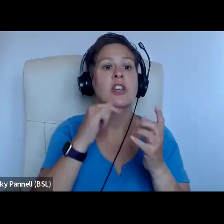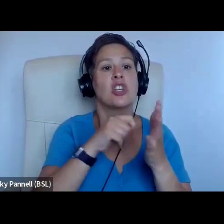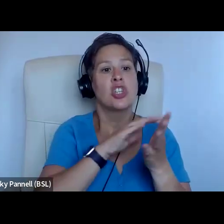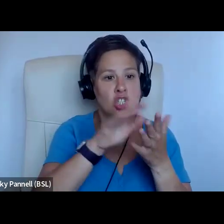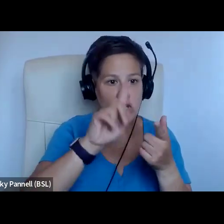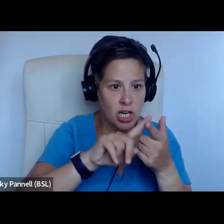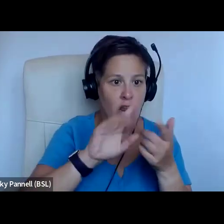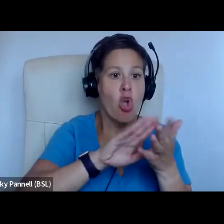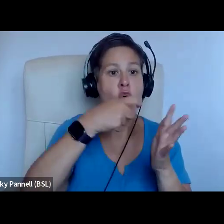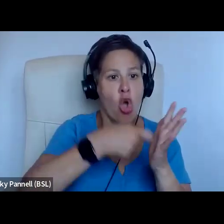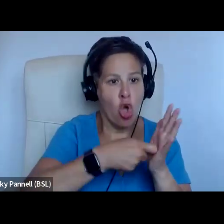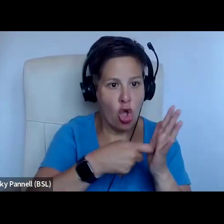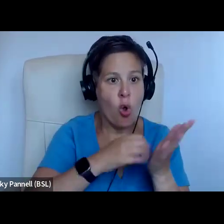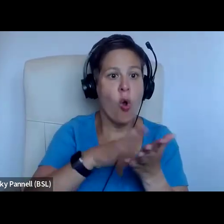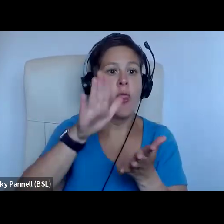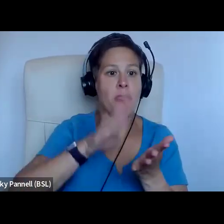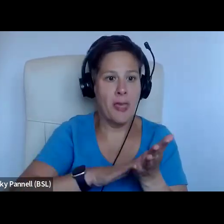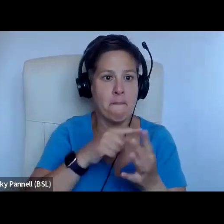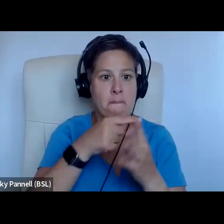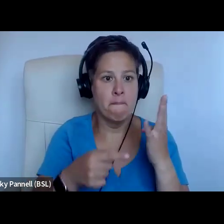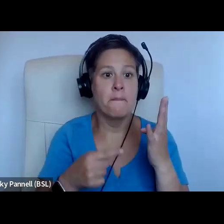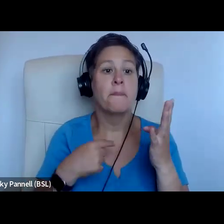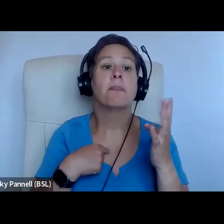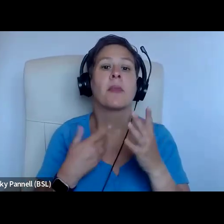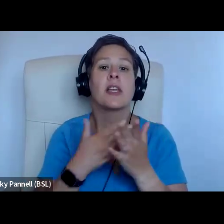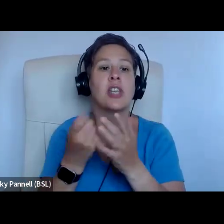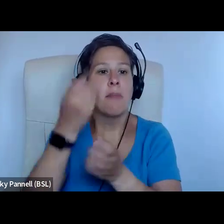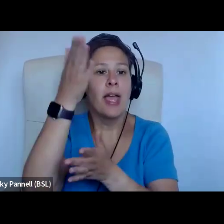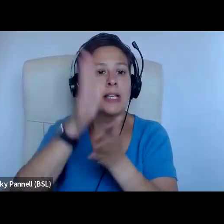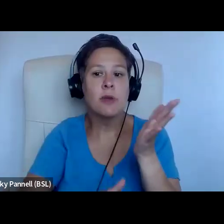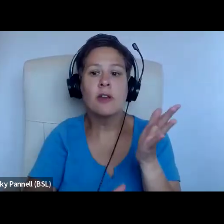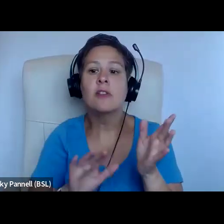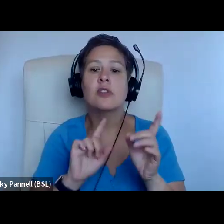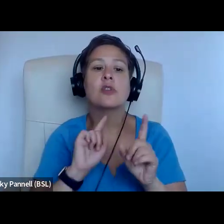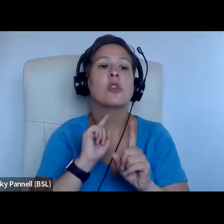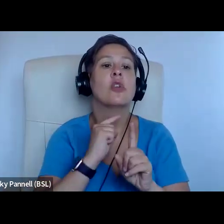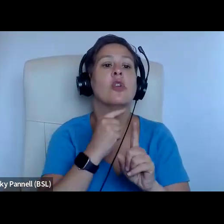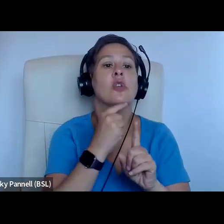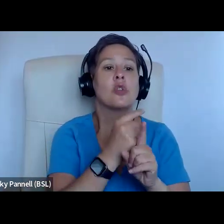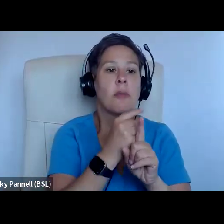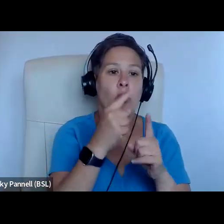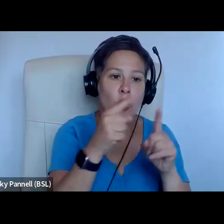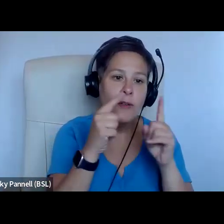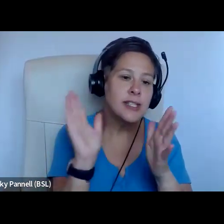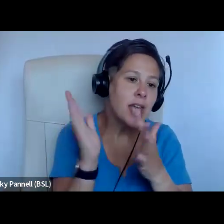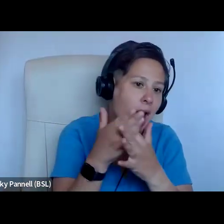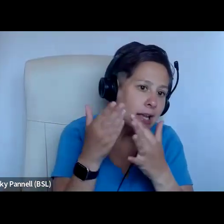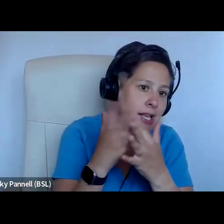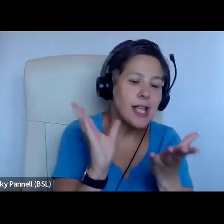APP going forward. A little bit of history about the APP. Essentially it's an agreement